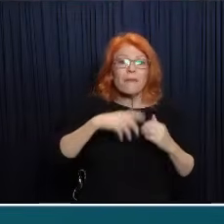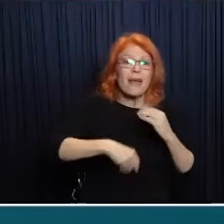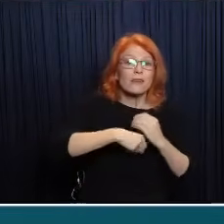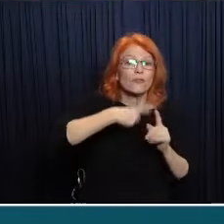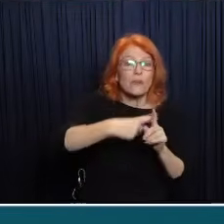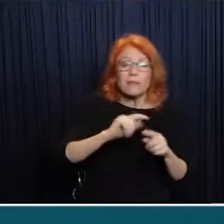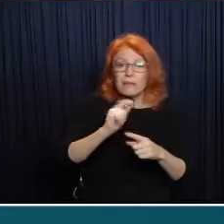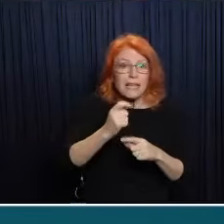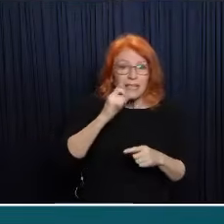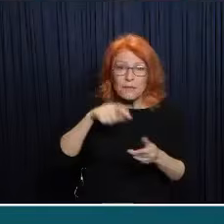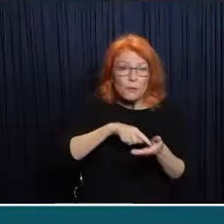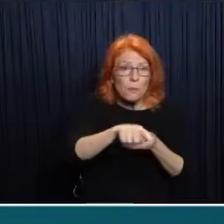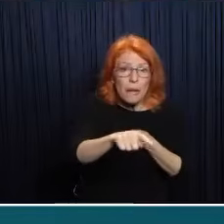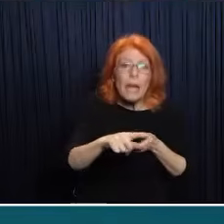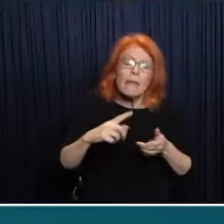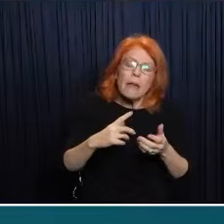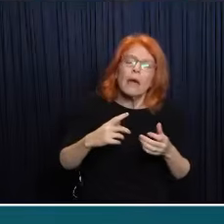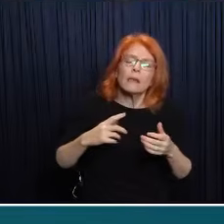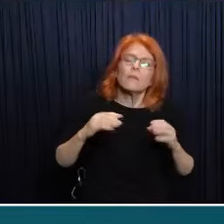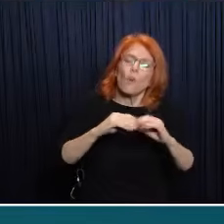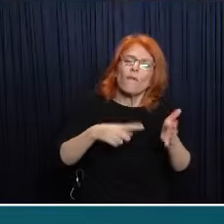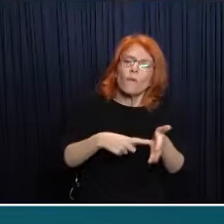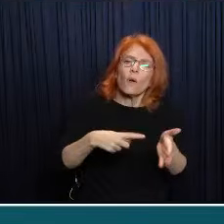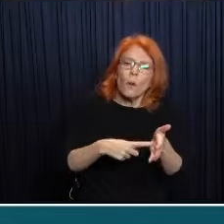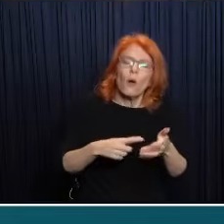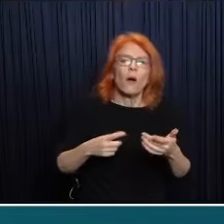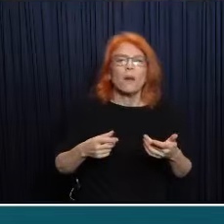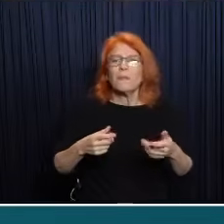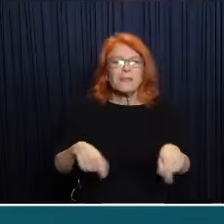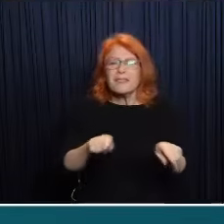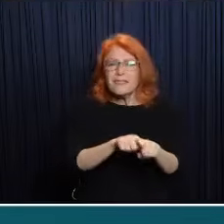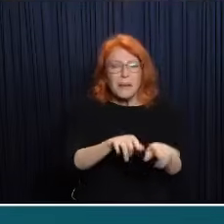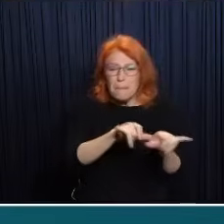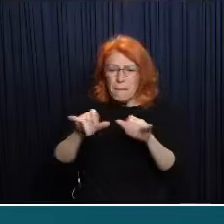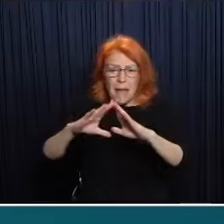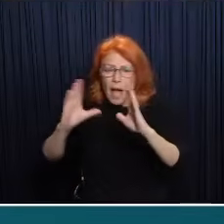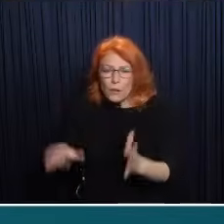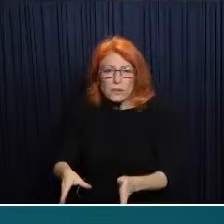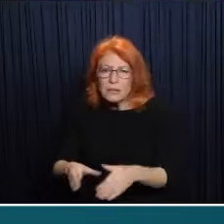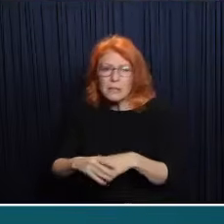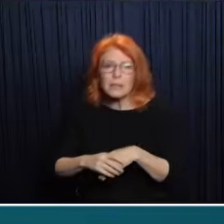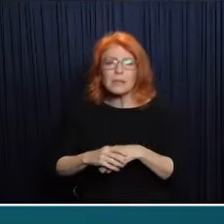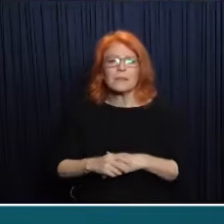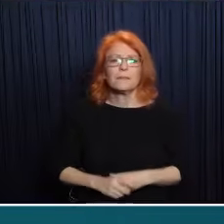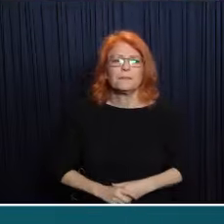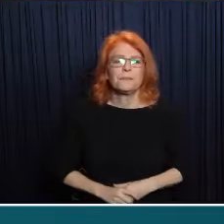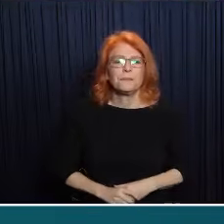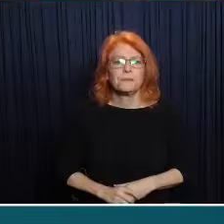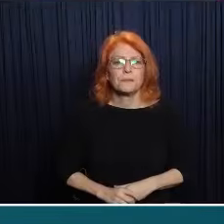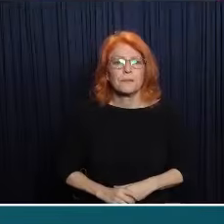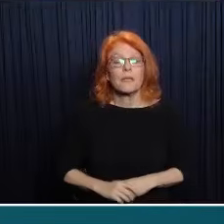TAX AND THAT WAS SIGNED. ANYBODY LIVING IN APARTMENTS